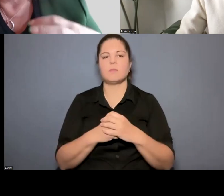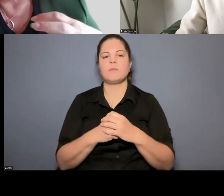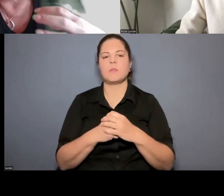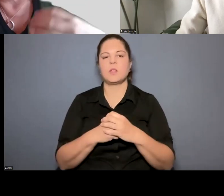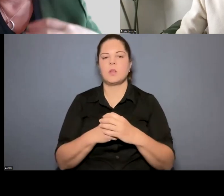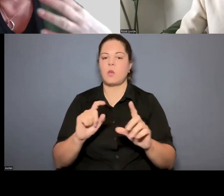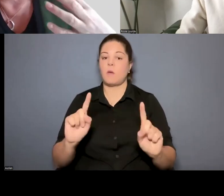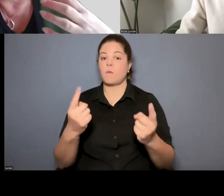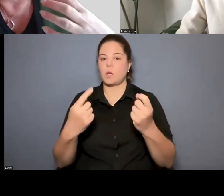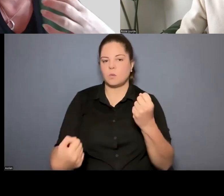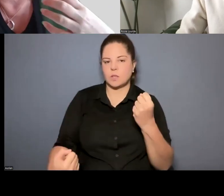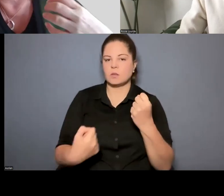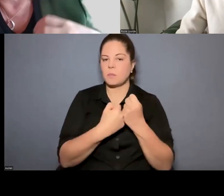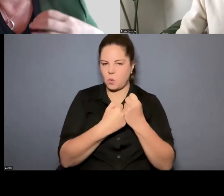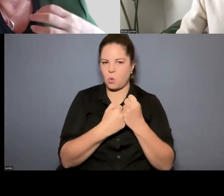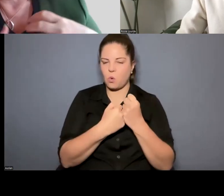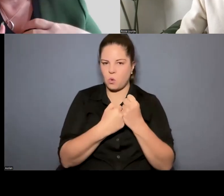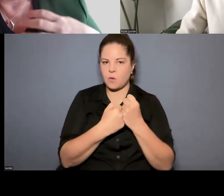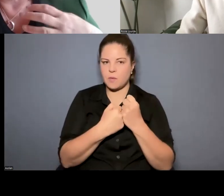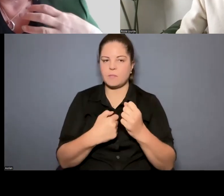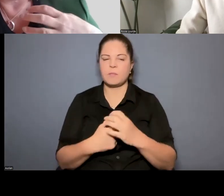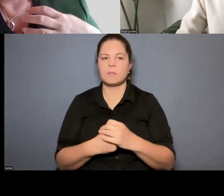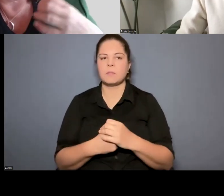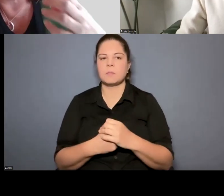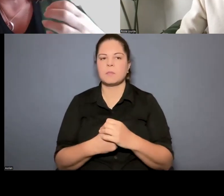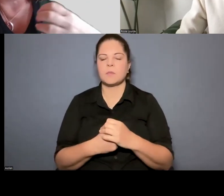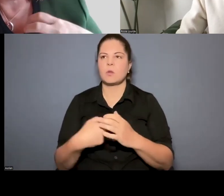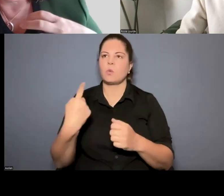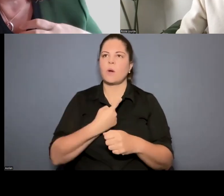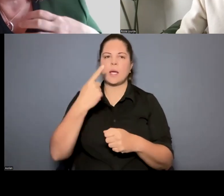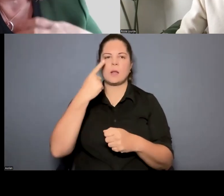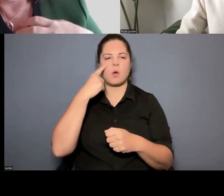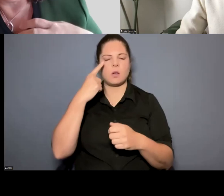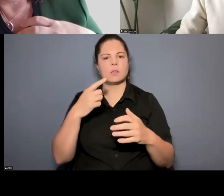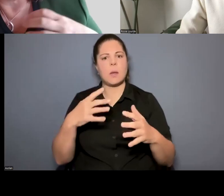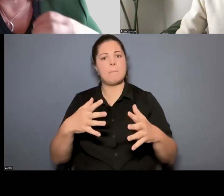what we found was that even for big employers, they were not starting with supporting a person,